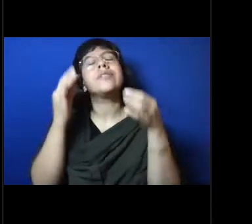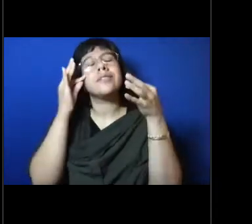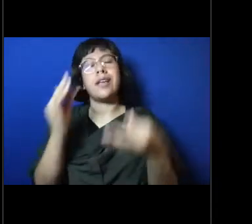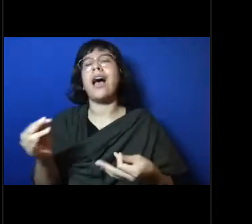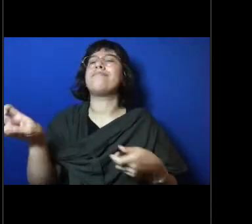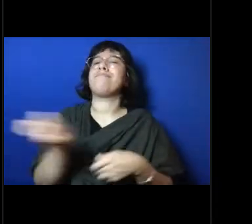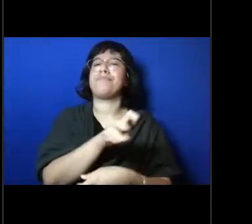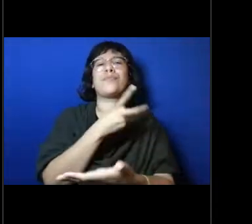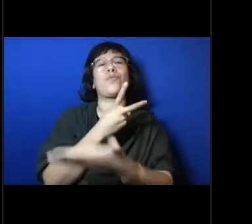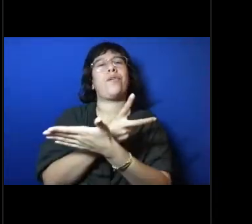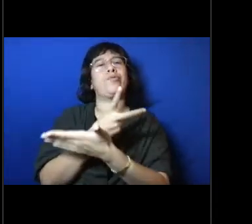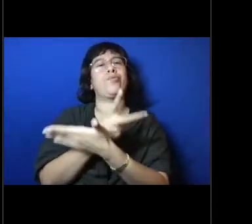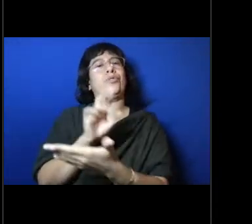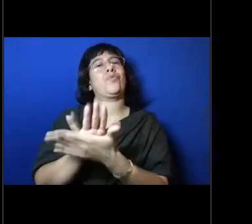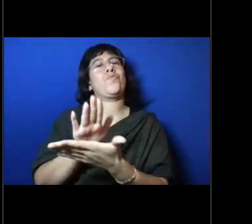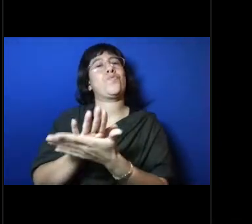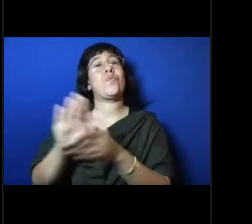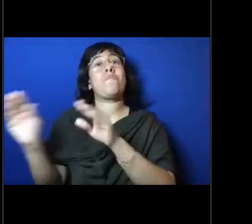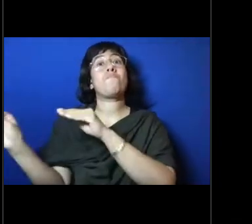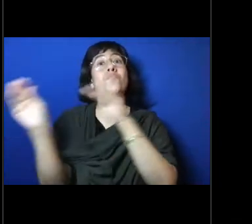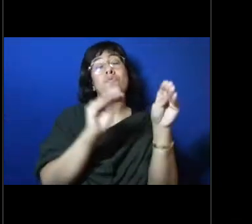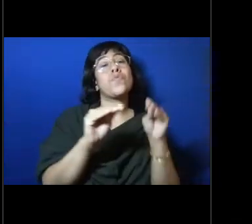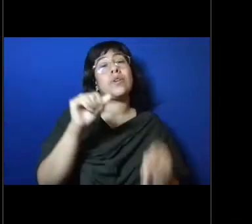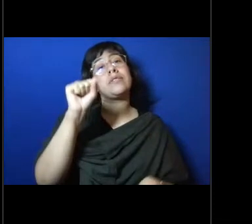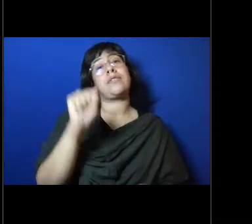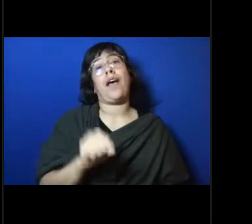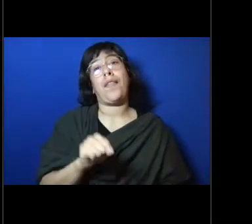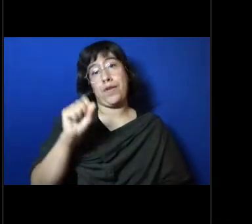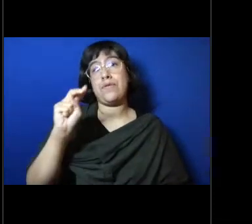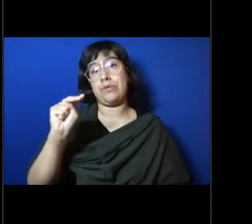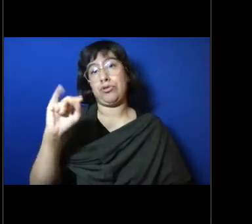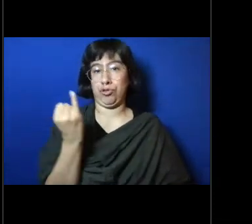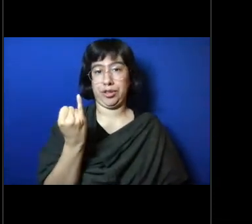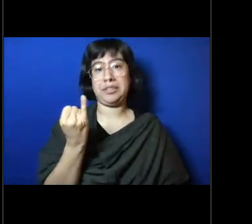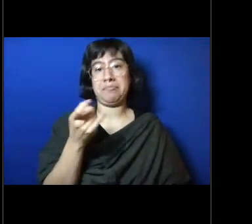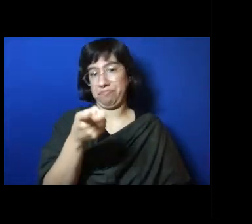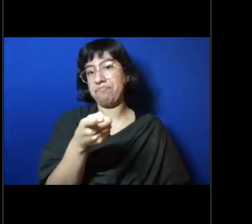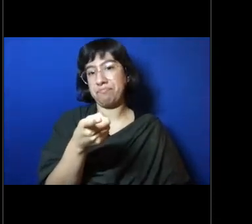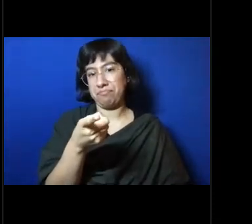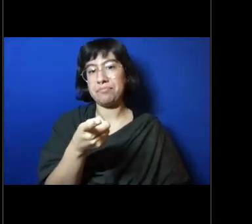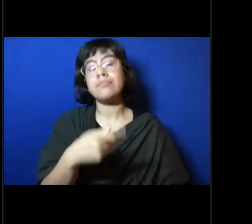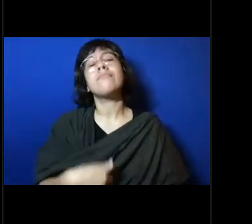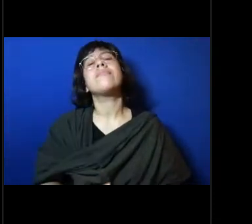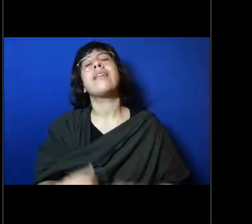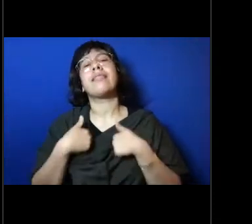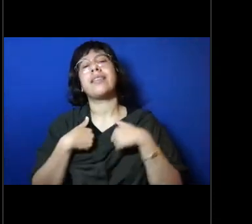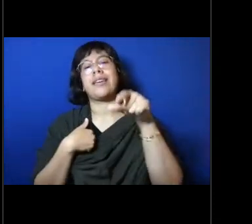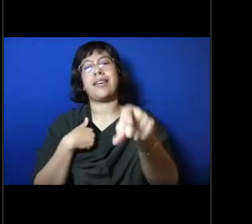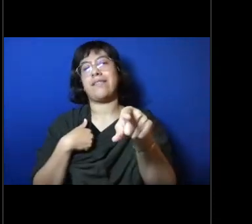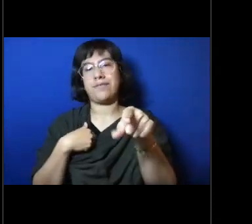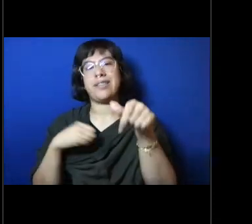where I moved to Southern New Jersey and lived at a marine field station